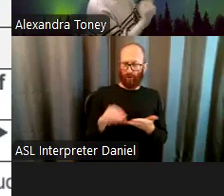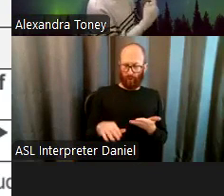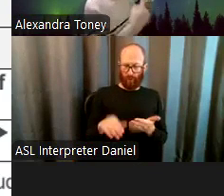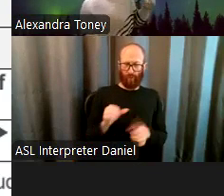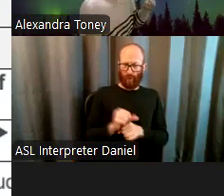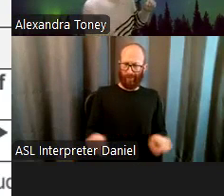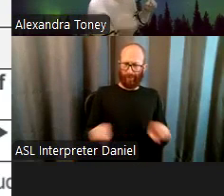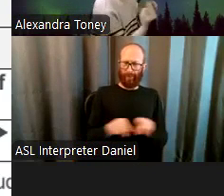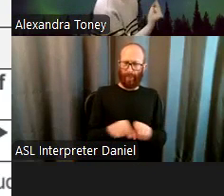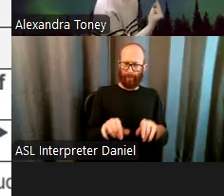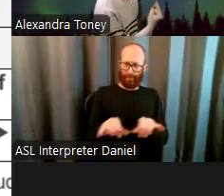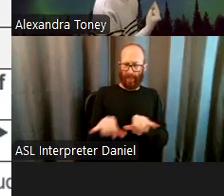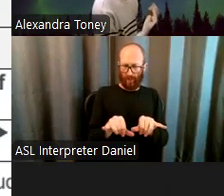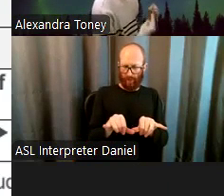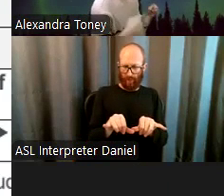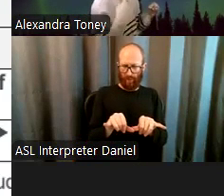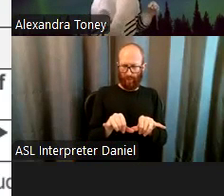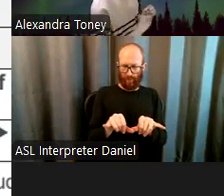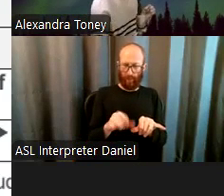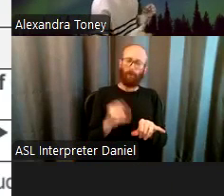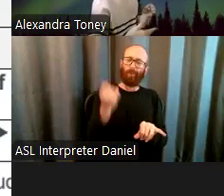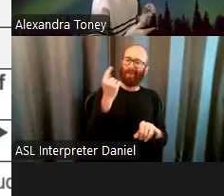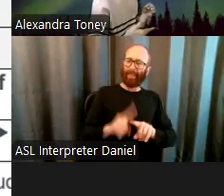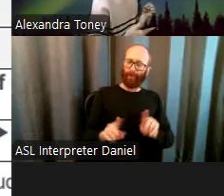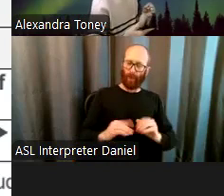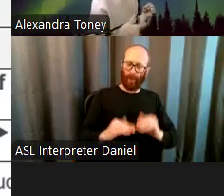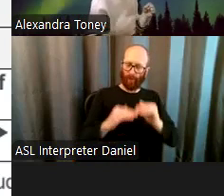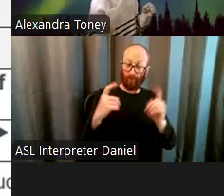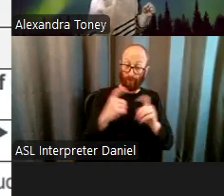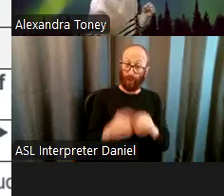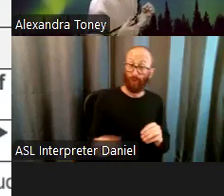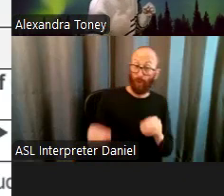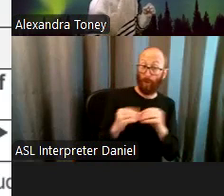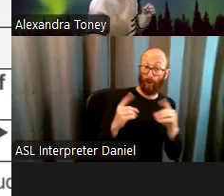different levels of complexity. And so at the more complex level, it's about identifying